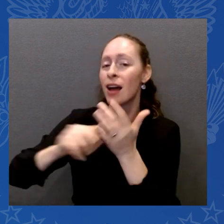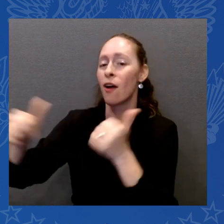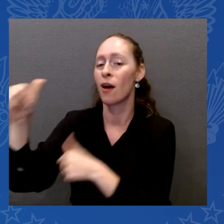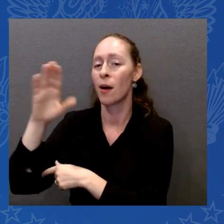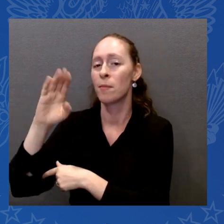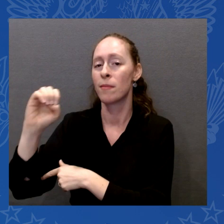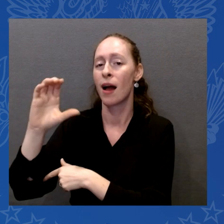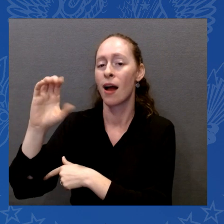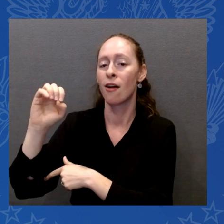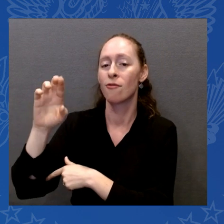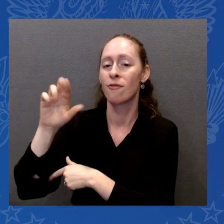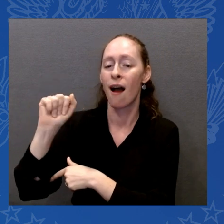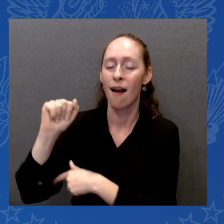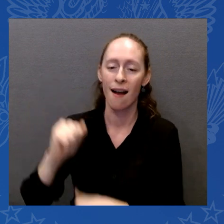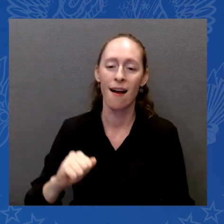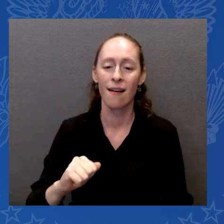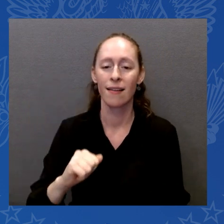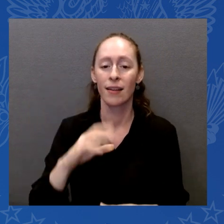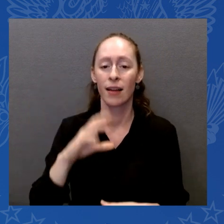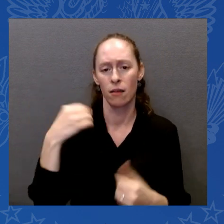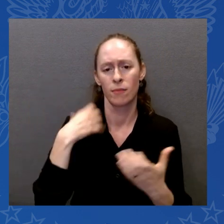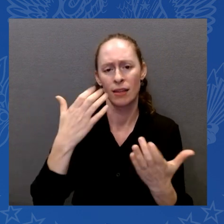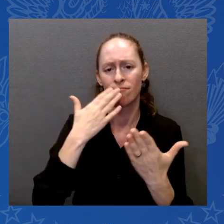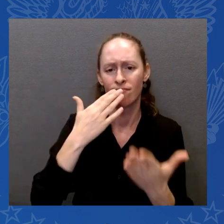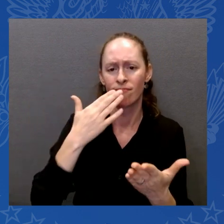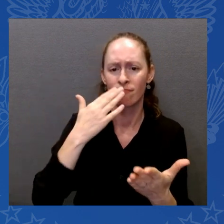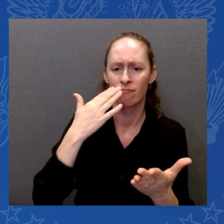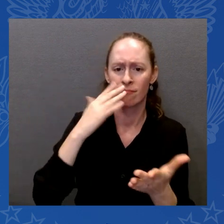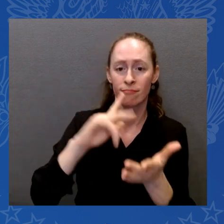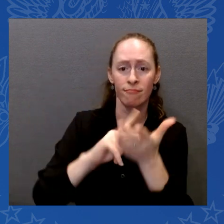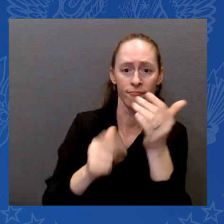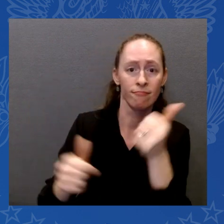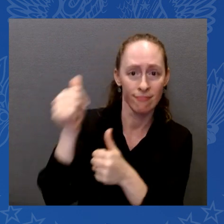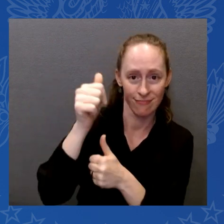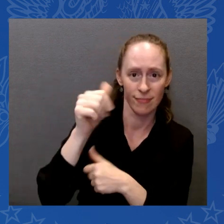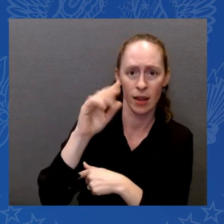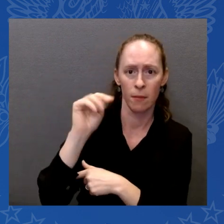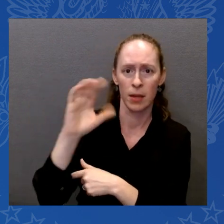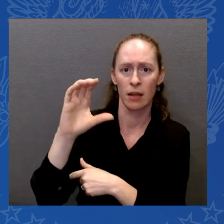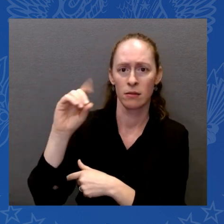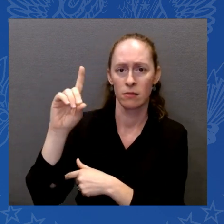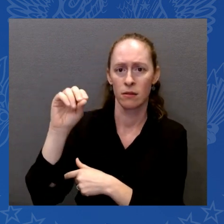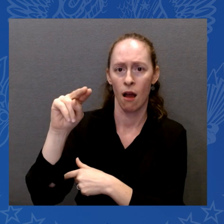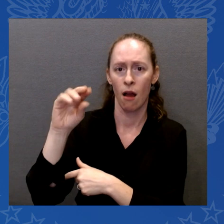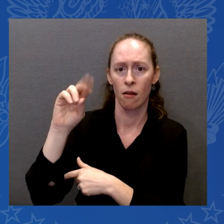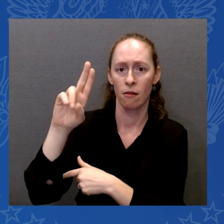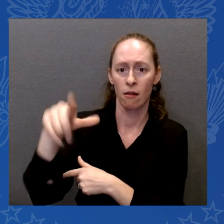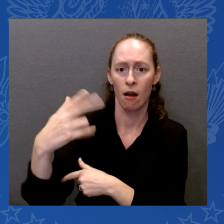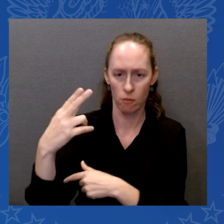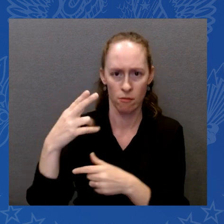My message to folks across the country who are worried about what we're seeing is,